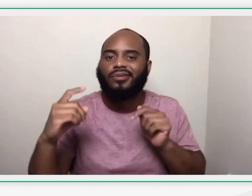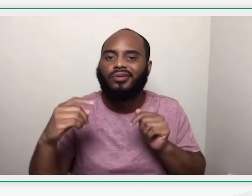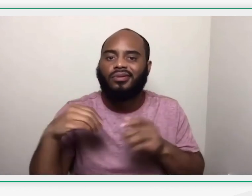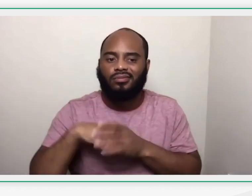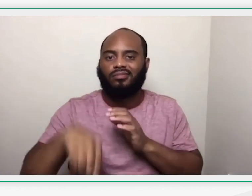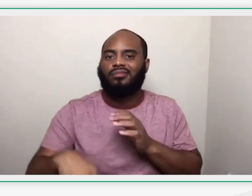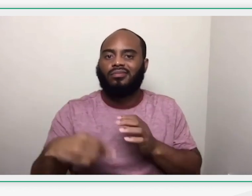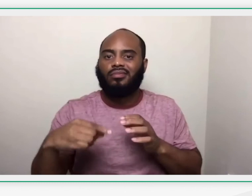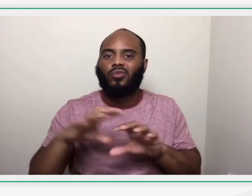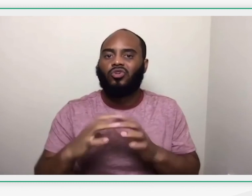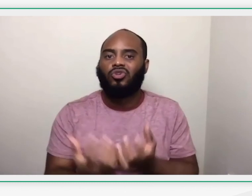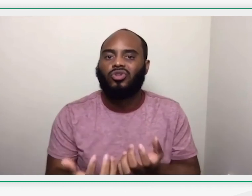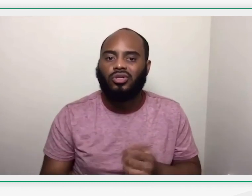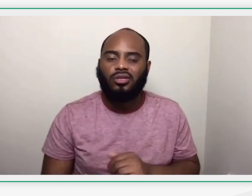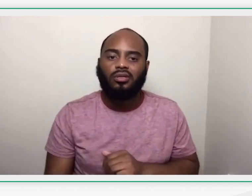their actions as failures,